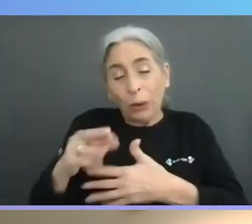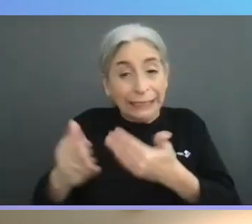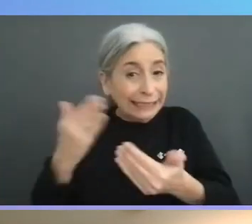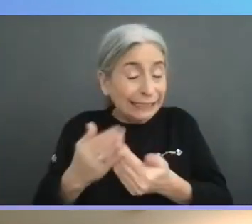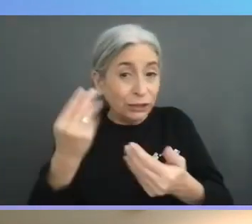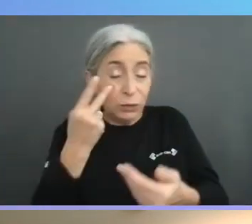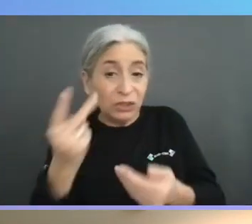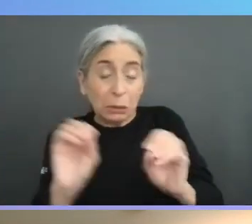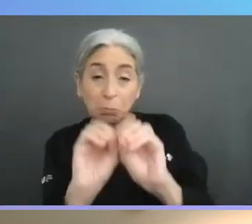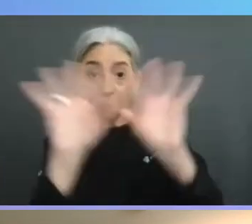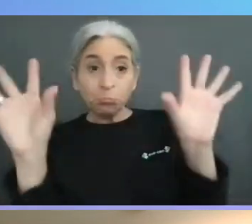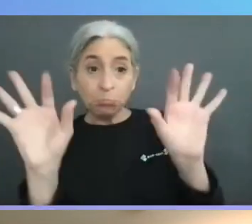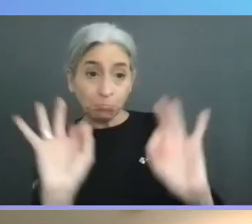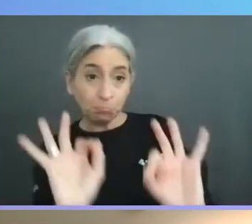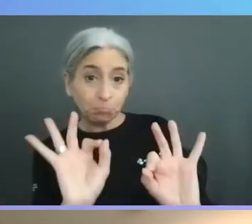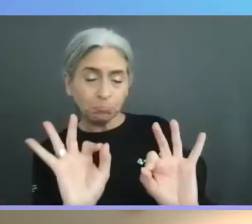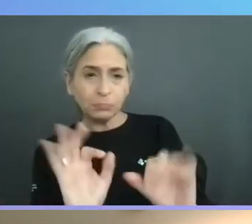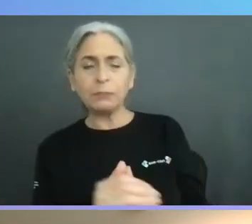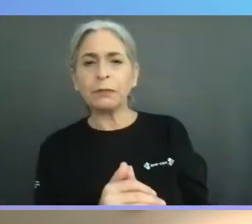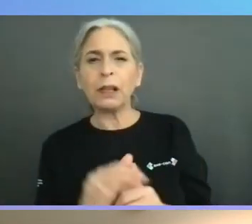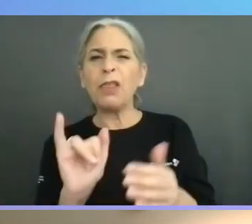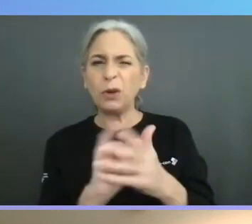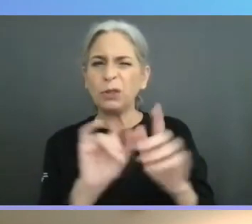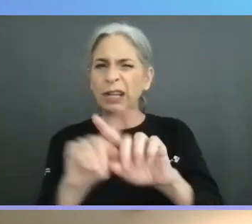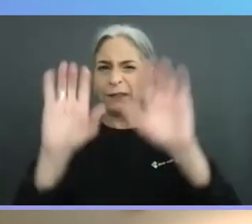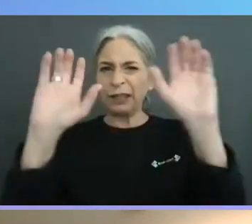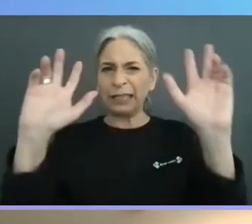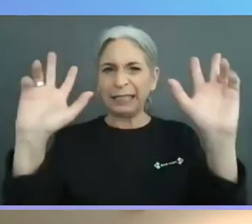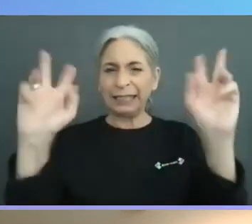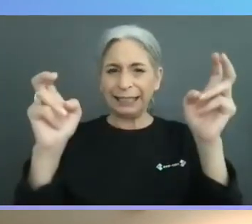see. Uh, so those are some categories. Next slide please.